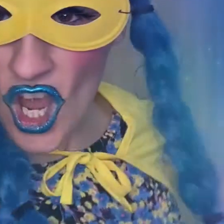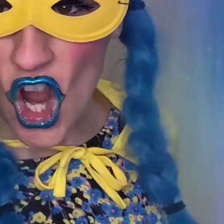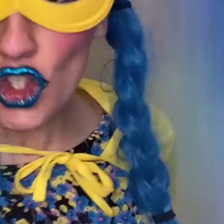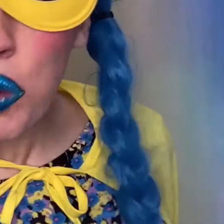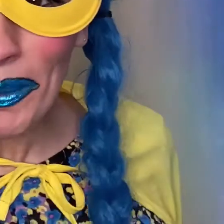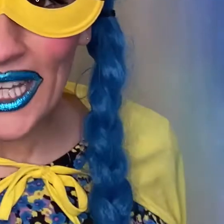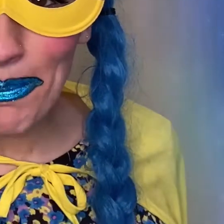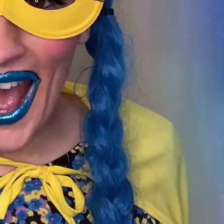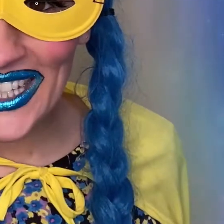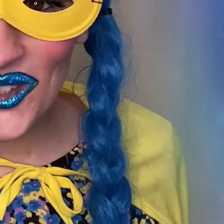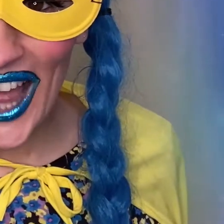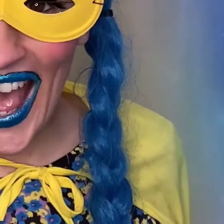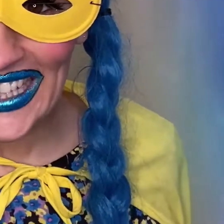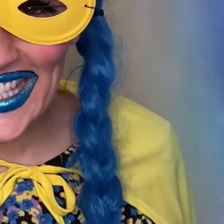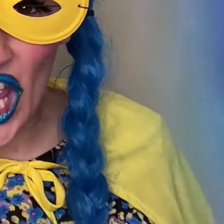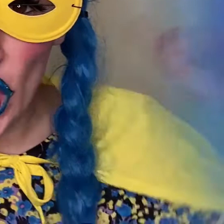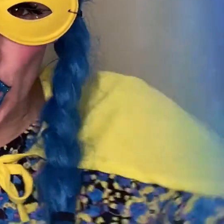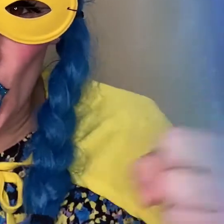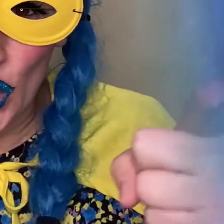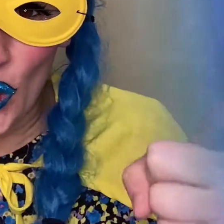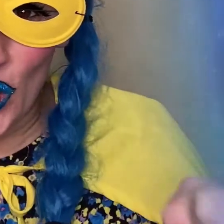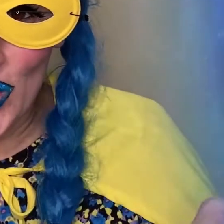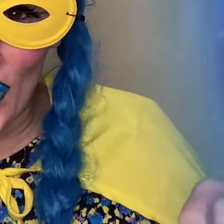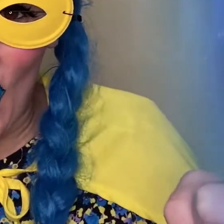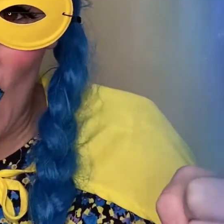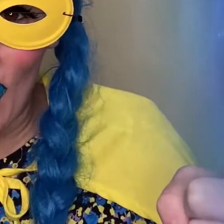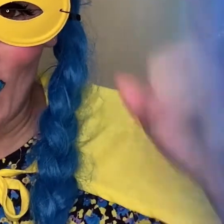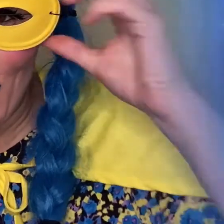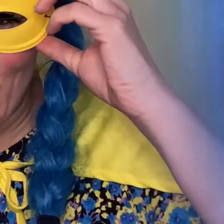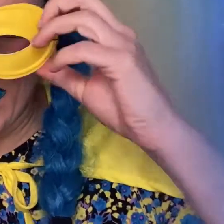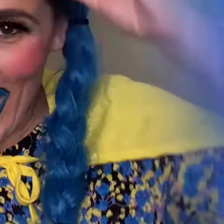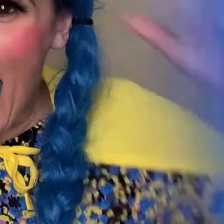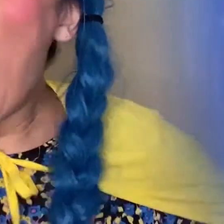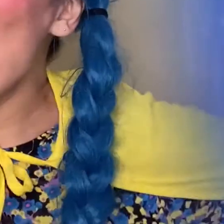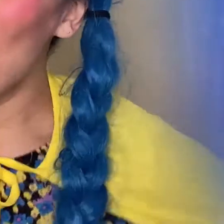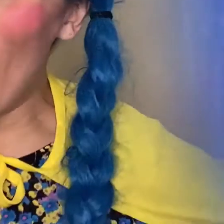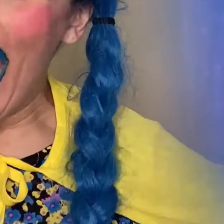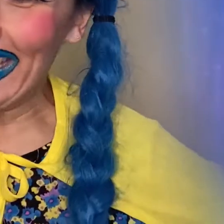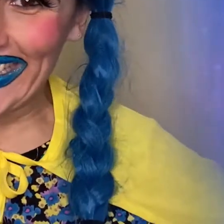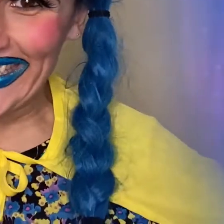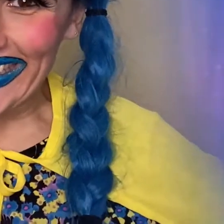Wind – Trouble in Pantoland? You know who to call. Wind. (Loud Fart)